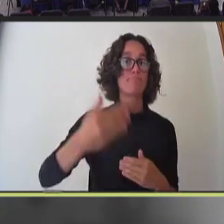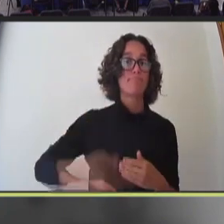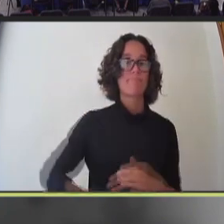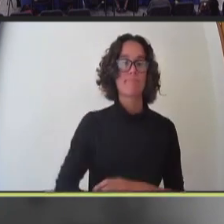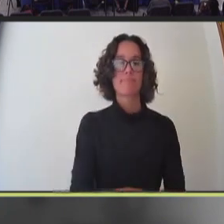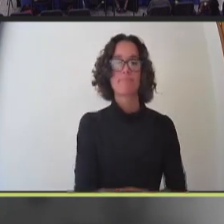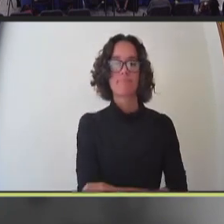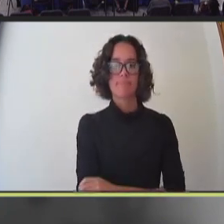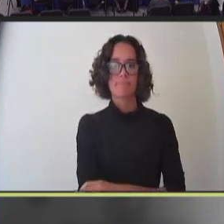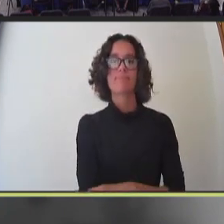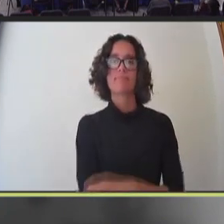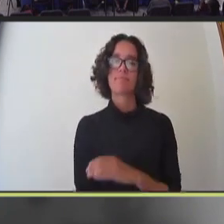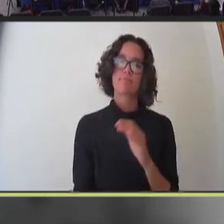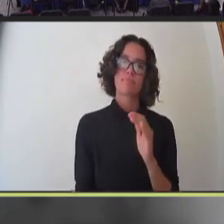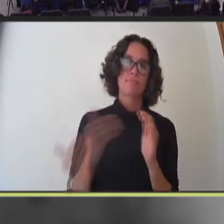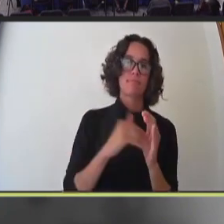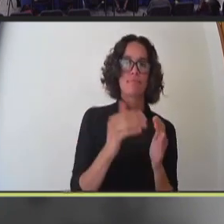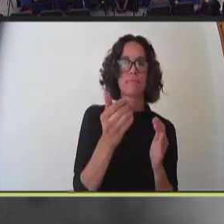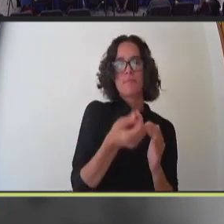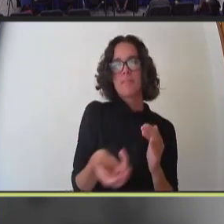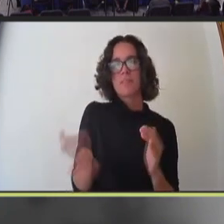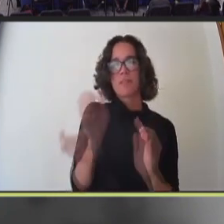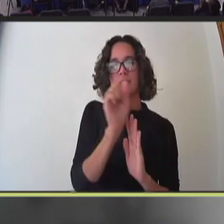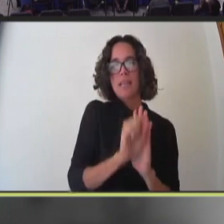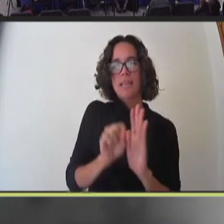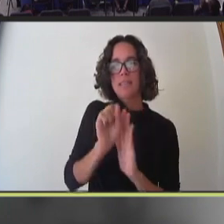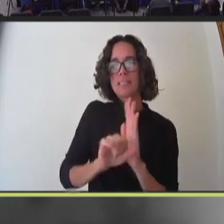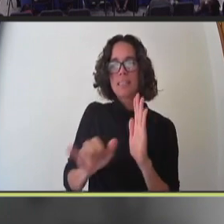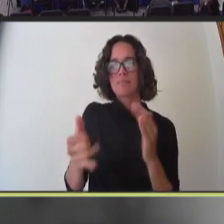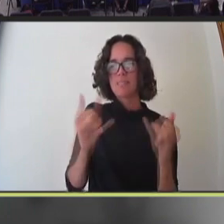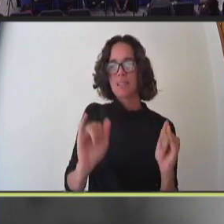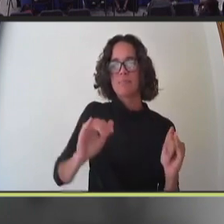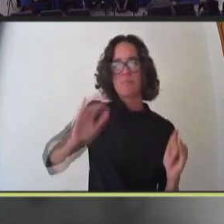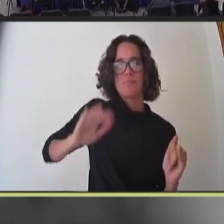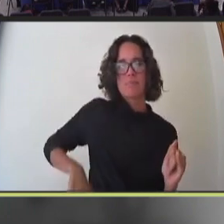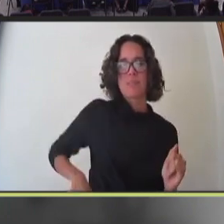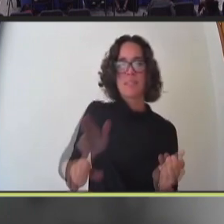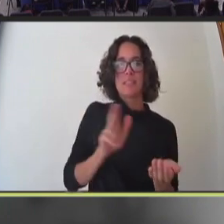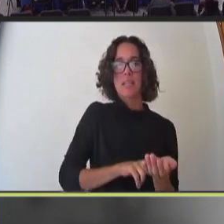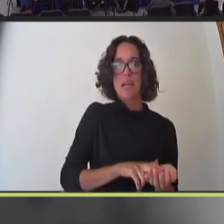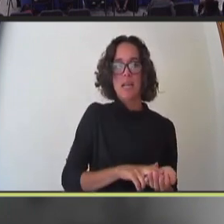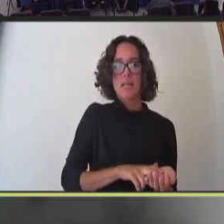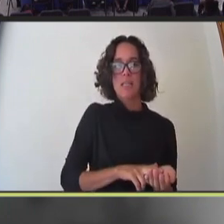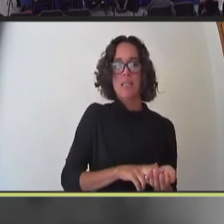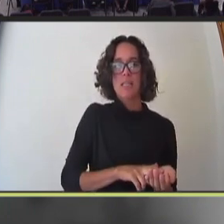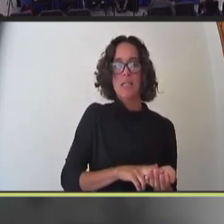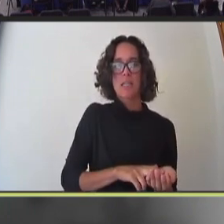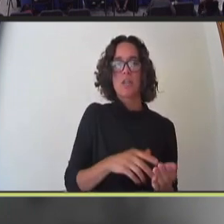So, again, there's a couple of states that still have not yet signed the required IZ Gateway